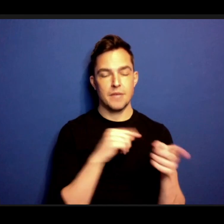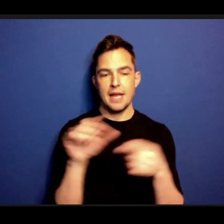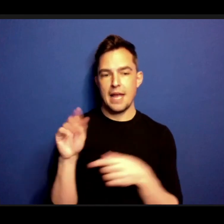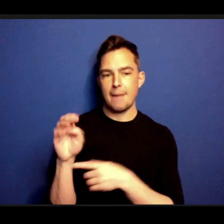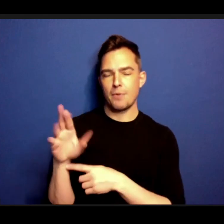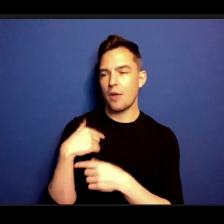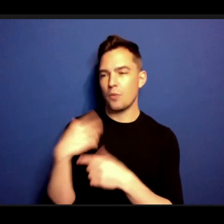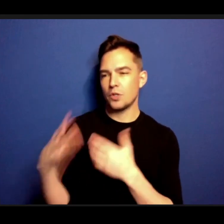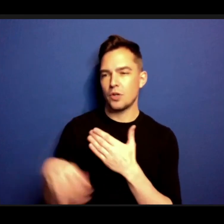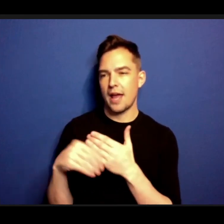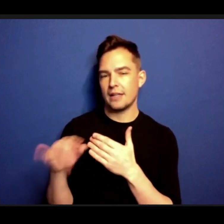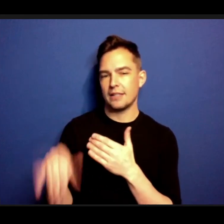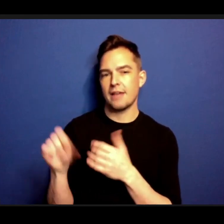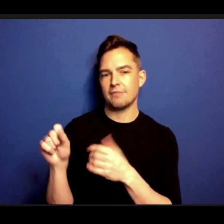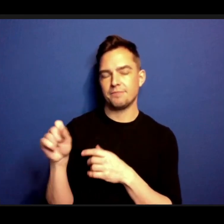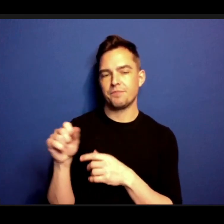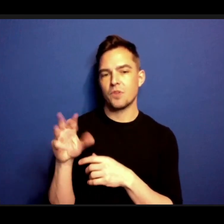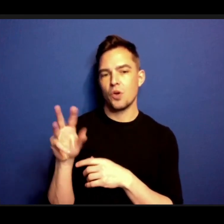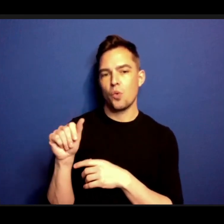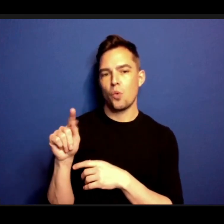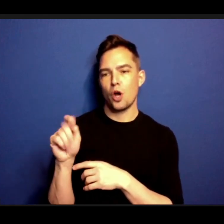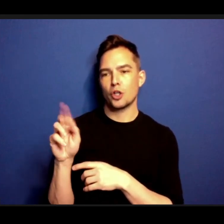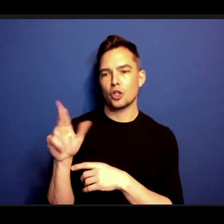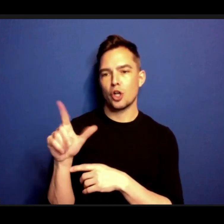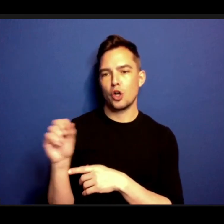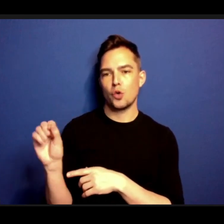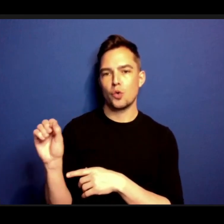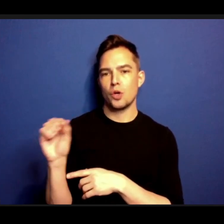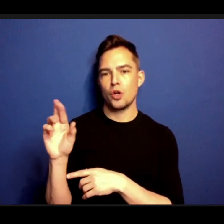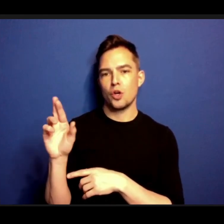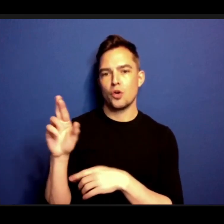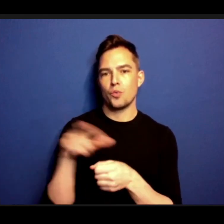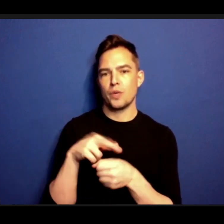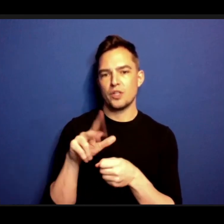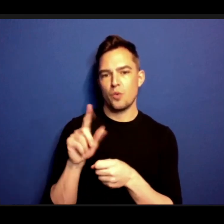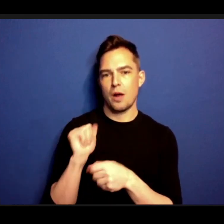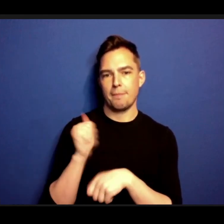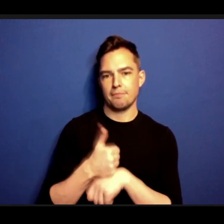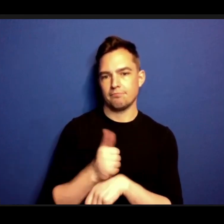that like in Waterloo region, which is where I'm situated, I'm supporting and I'm a part